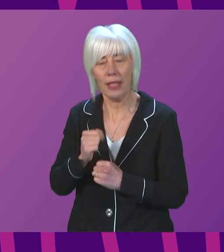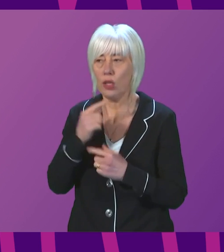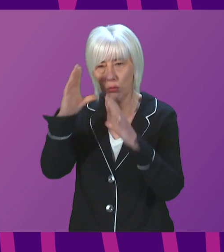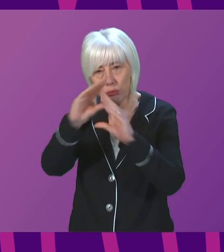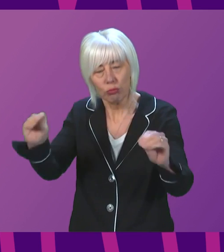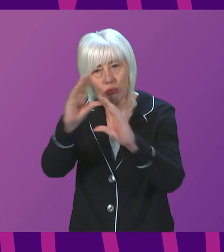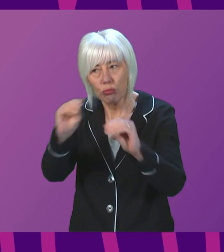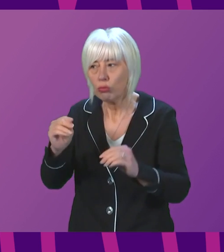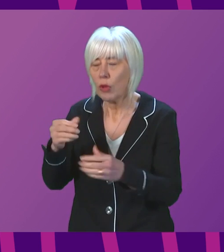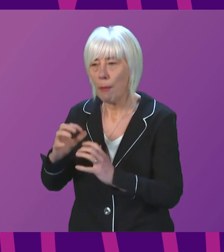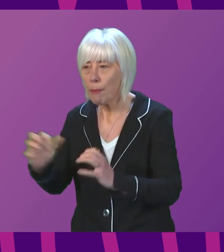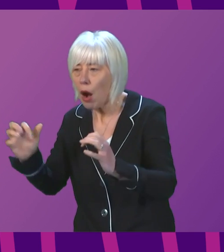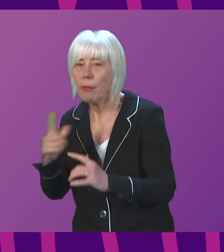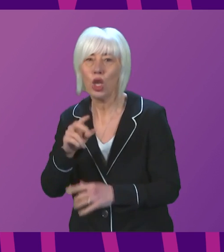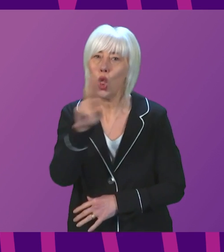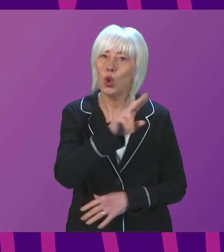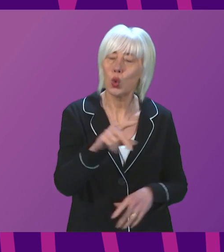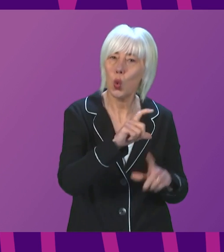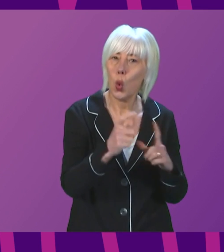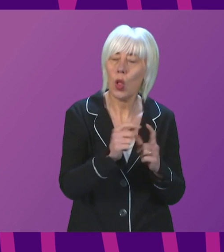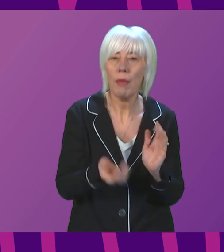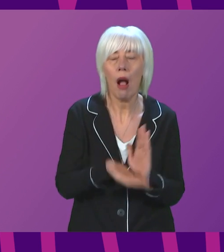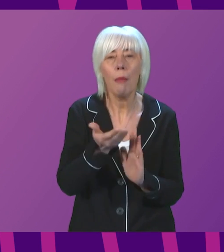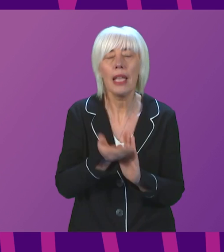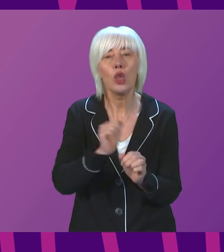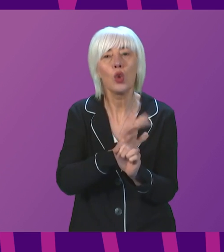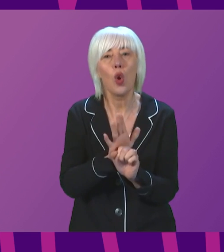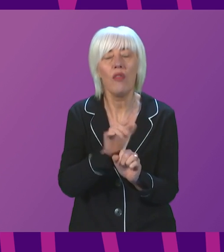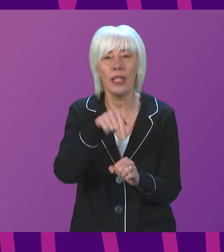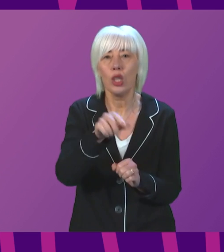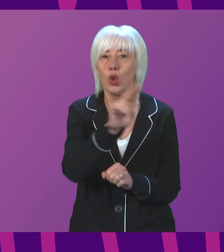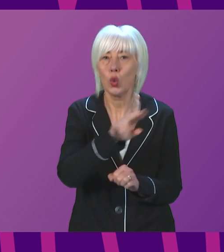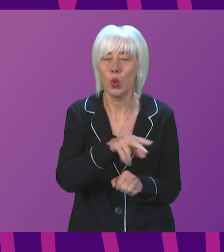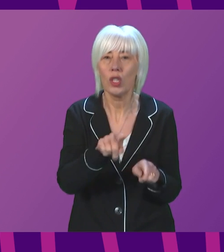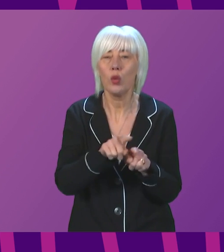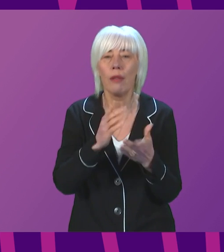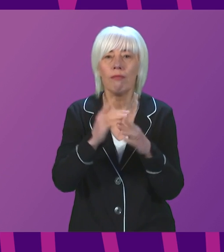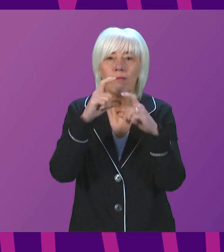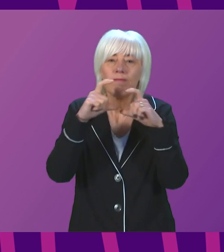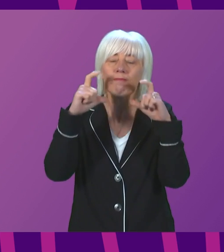school communities updated on Covid protections in schools, including the use of face coverings in classrooms.